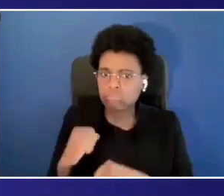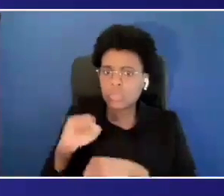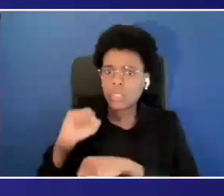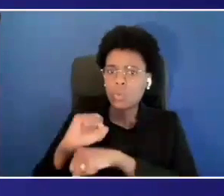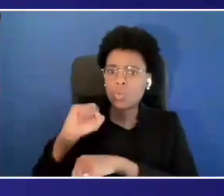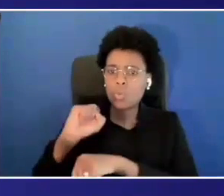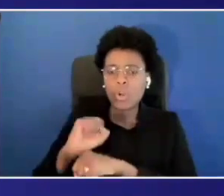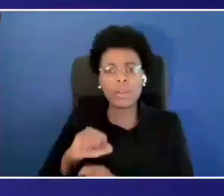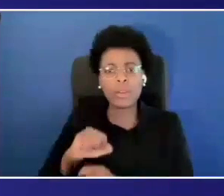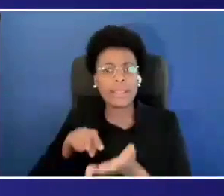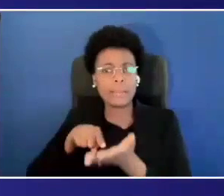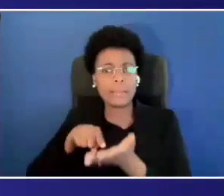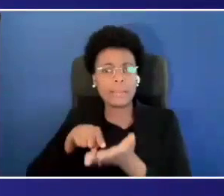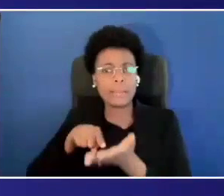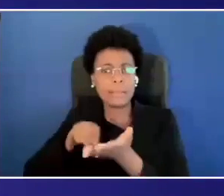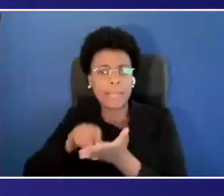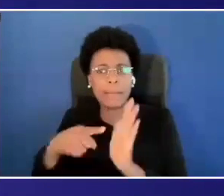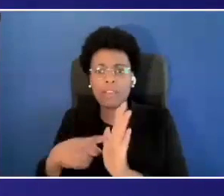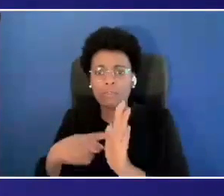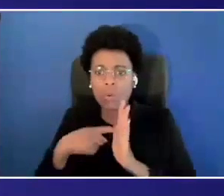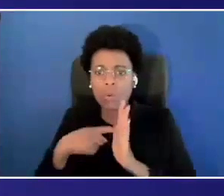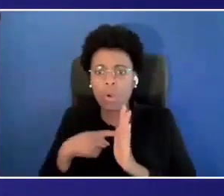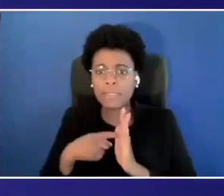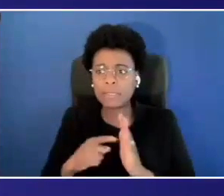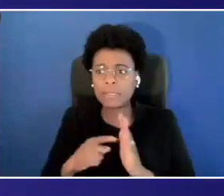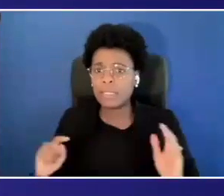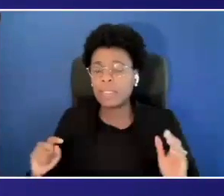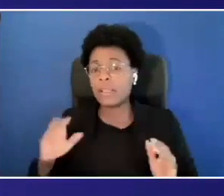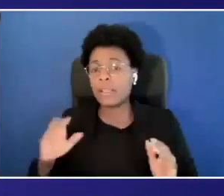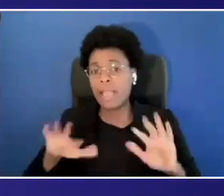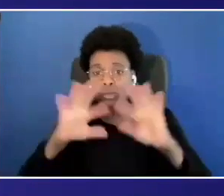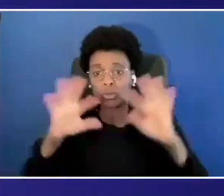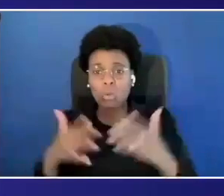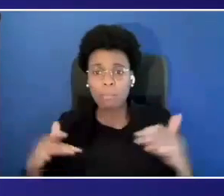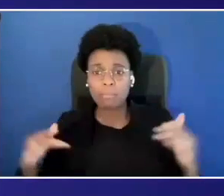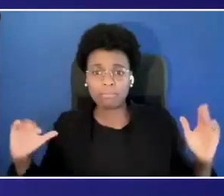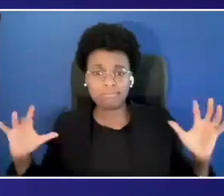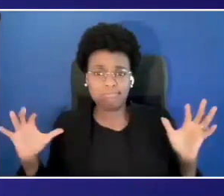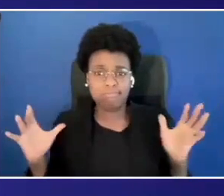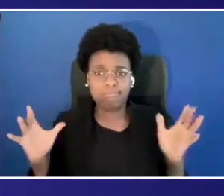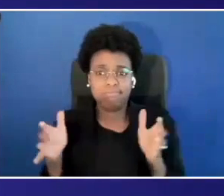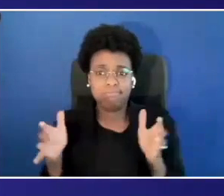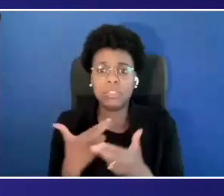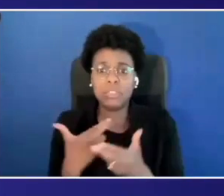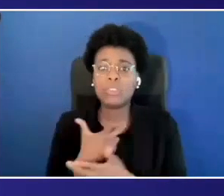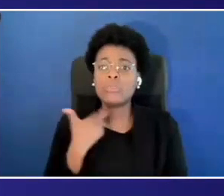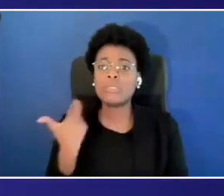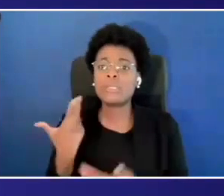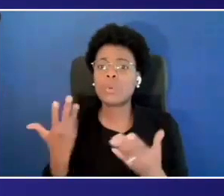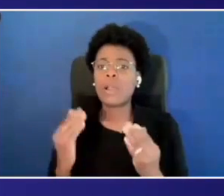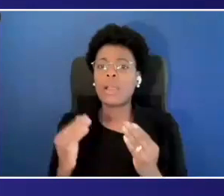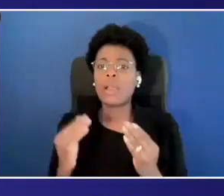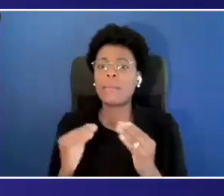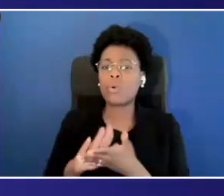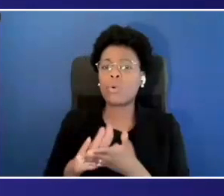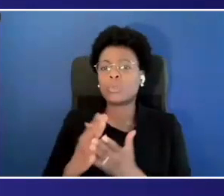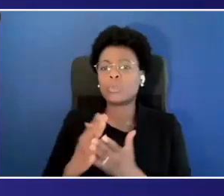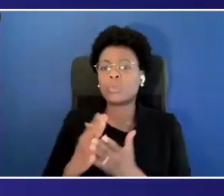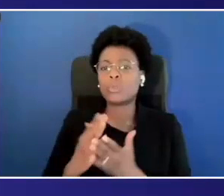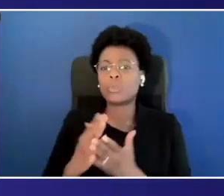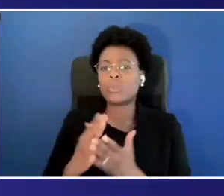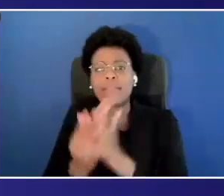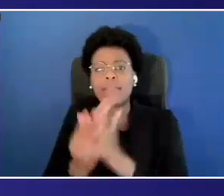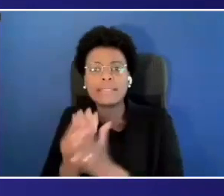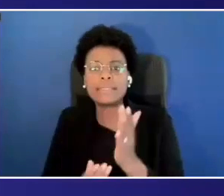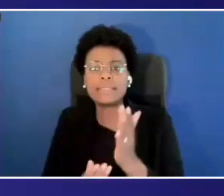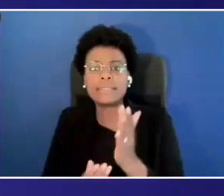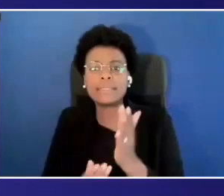Diminishing the scope of PSLF and IDR risks more school vacancies, more unstaffed clinics, and more burnout among those trying to do it all.